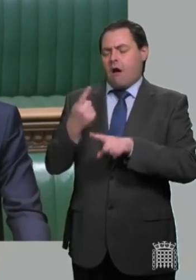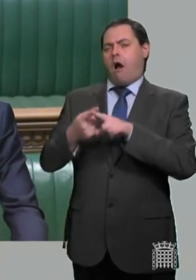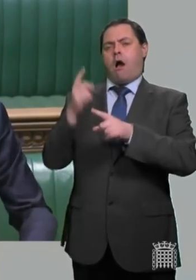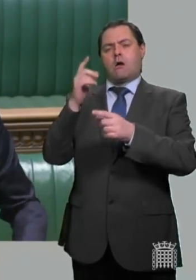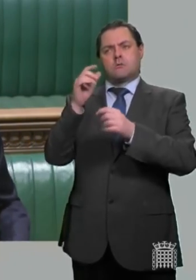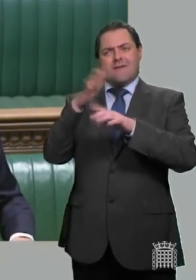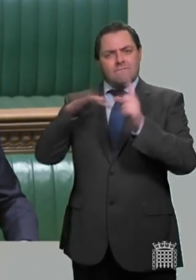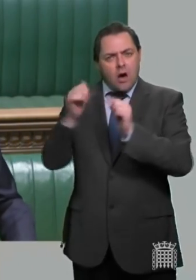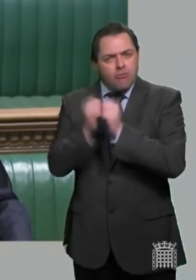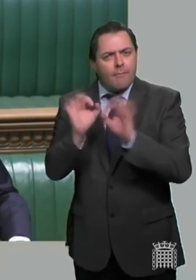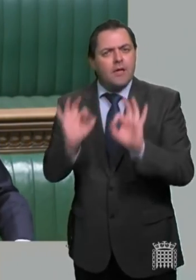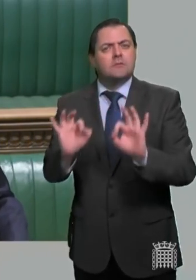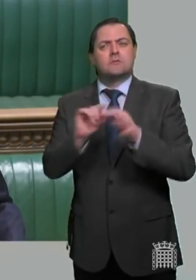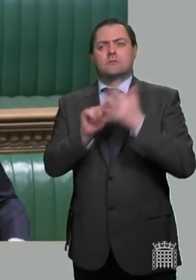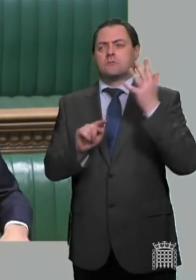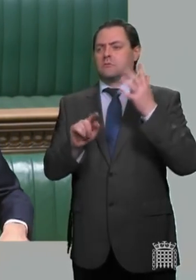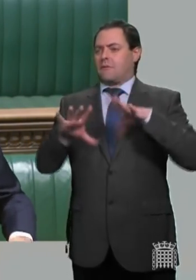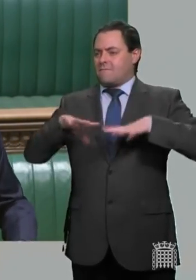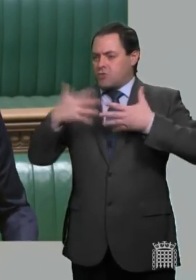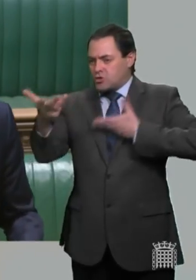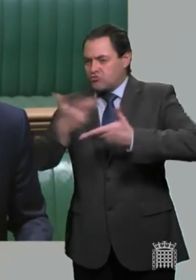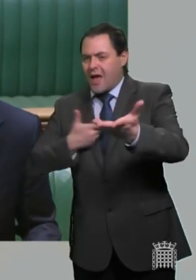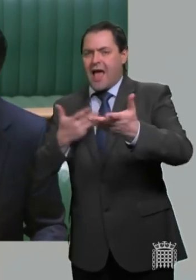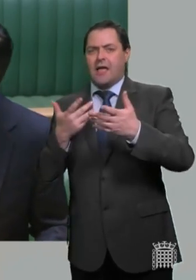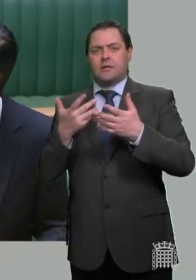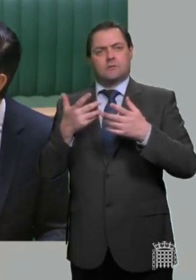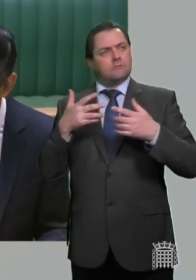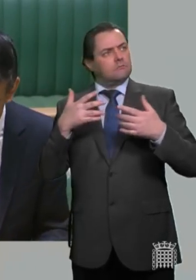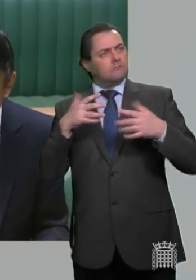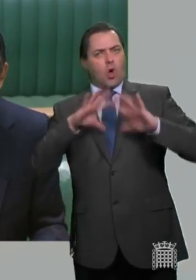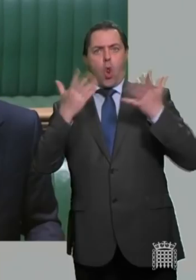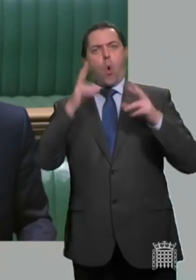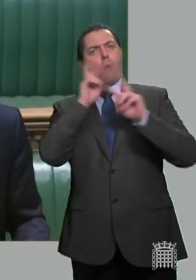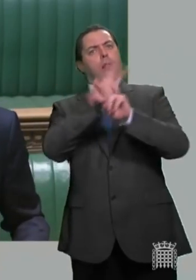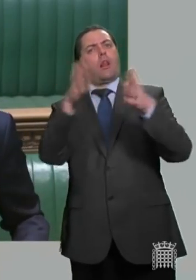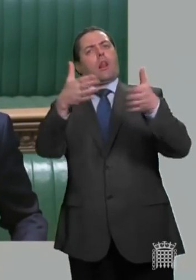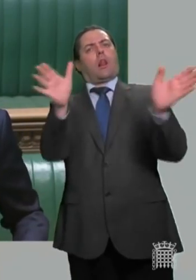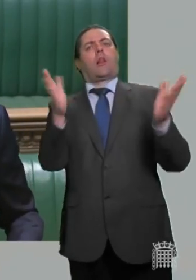to encourage free trade and reinforce our position as an outward-looking, trading nation that is open